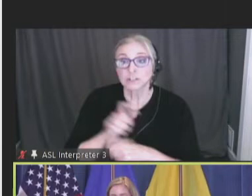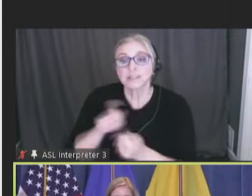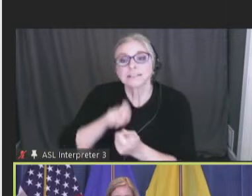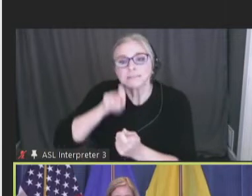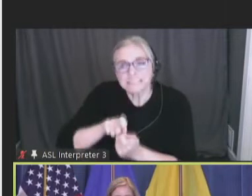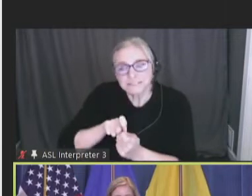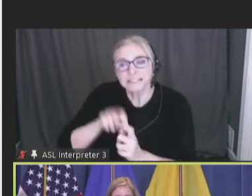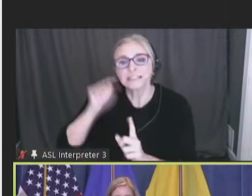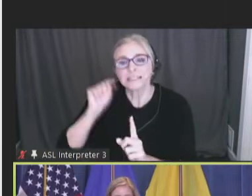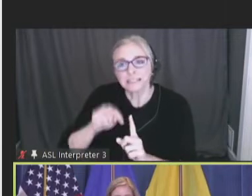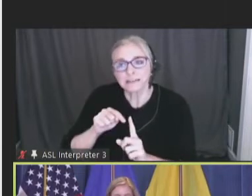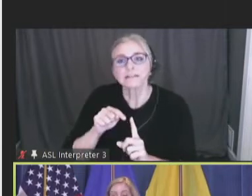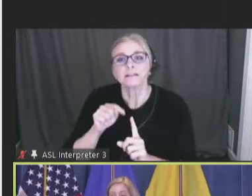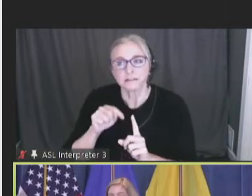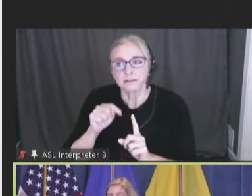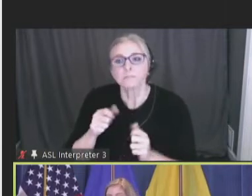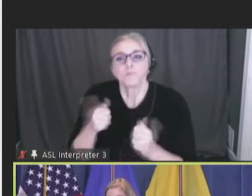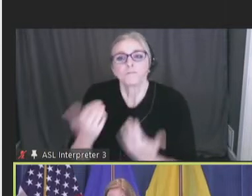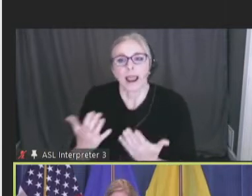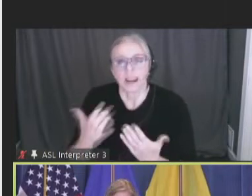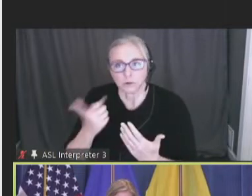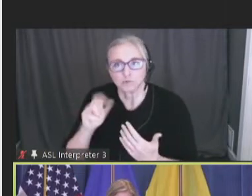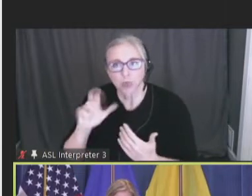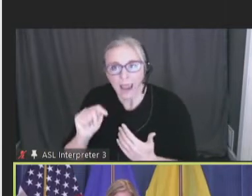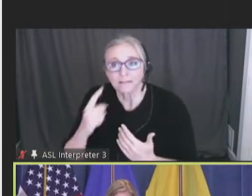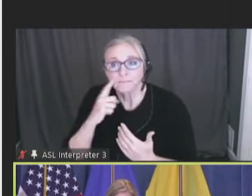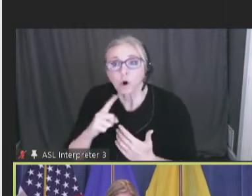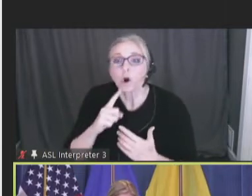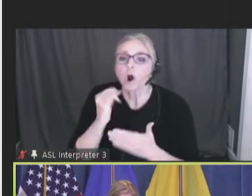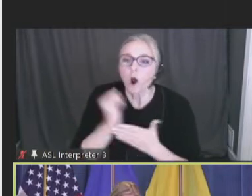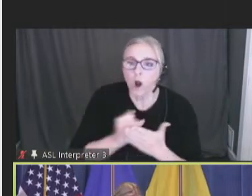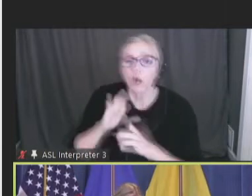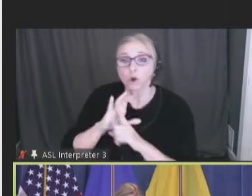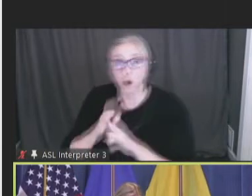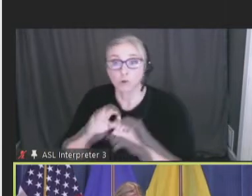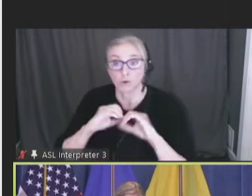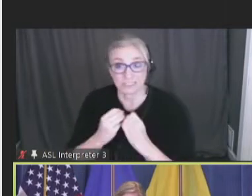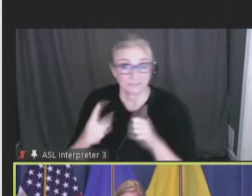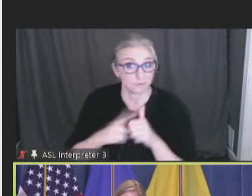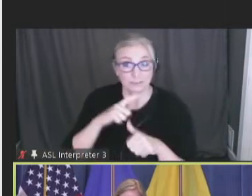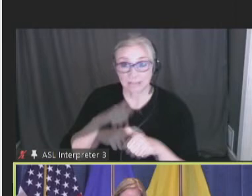provided grants to our own cultural organizations. We recognized early